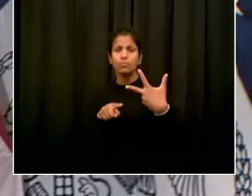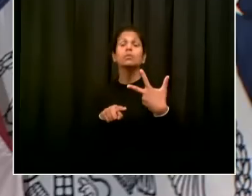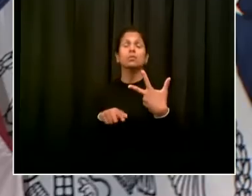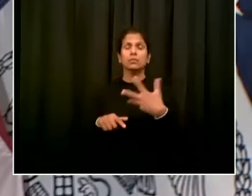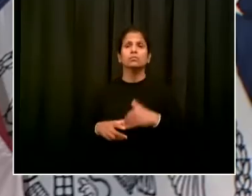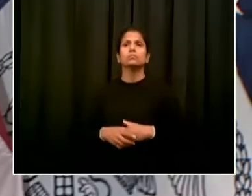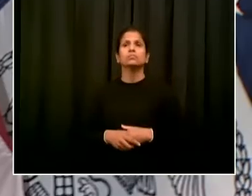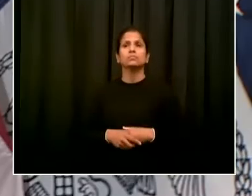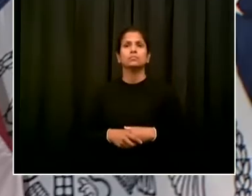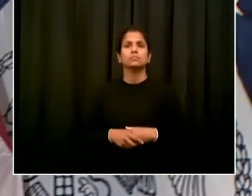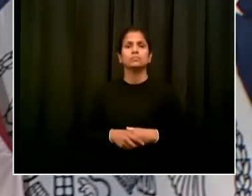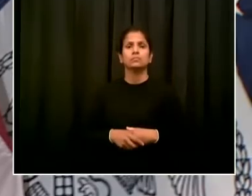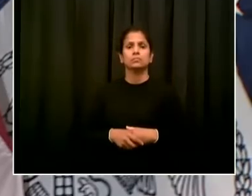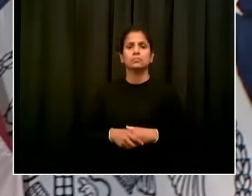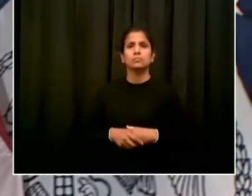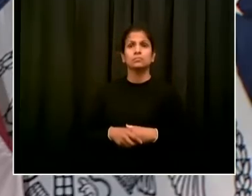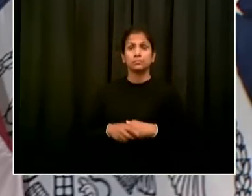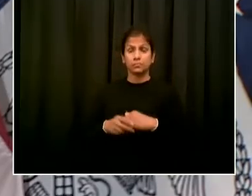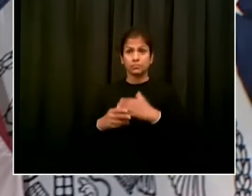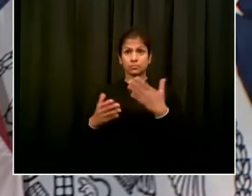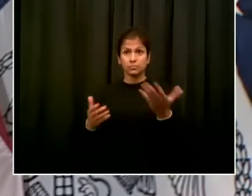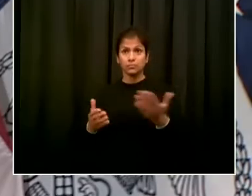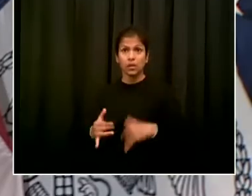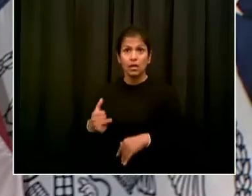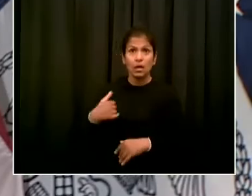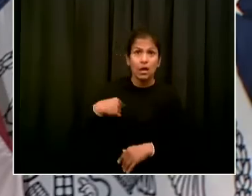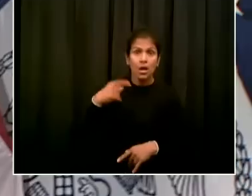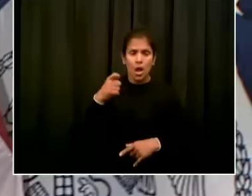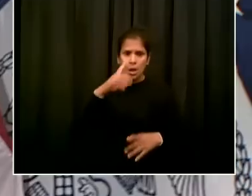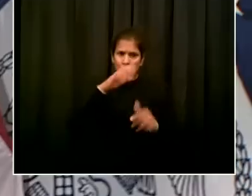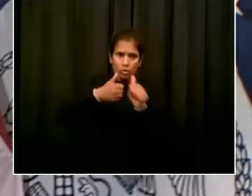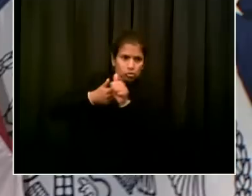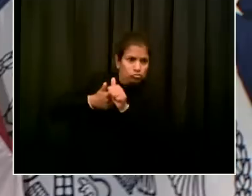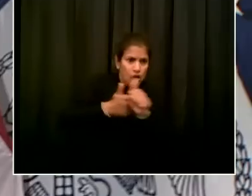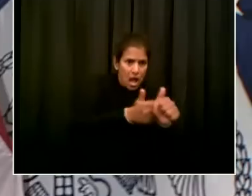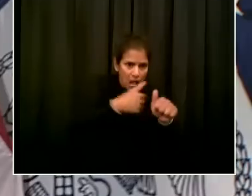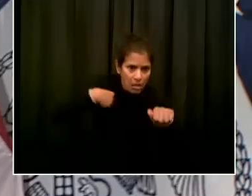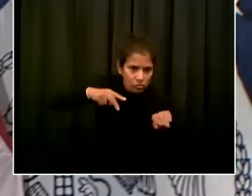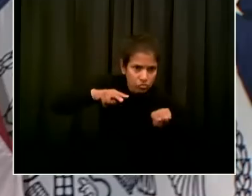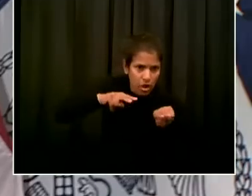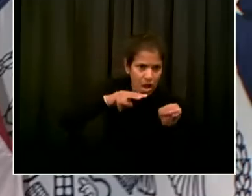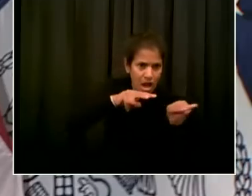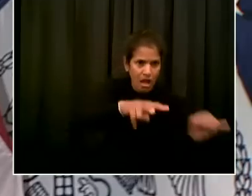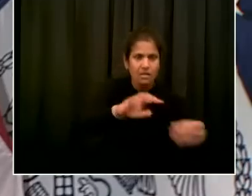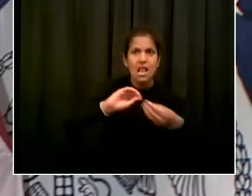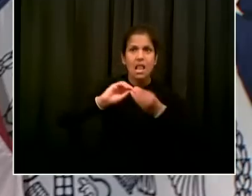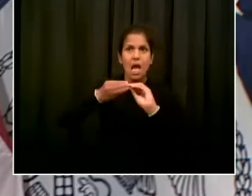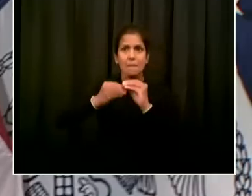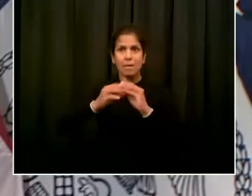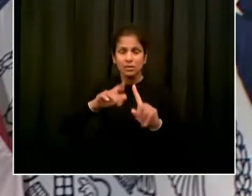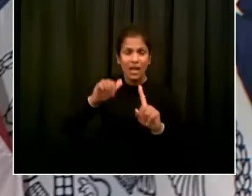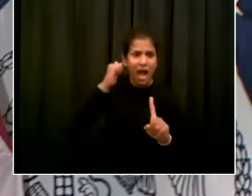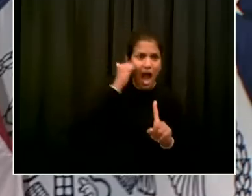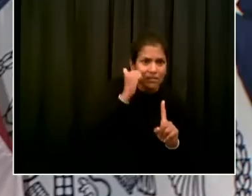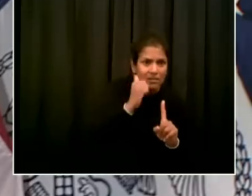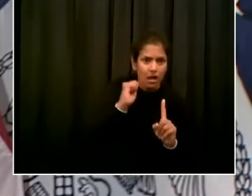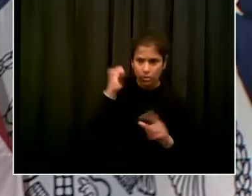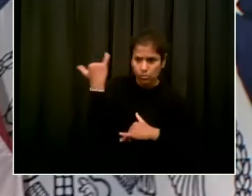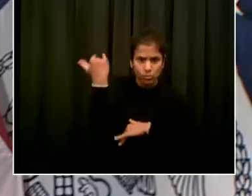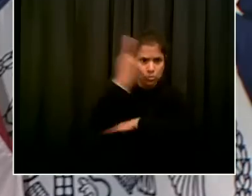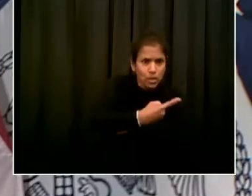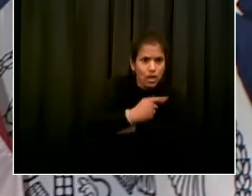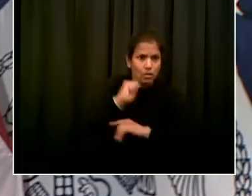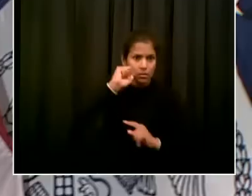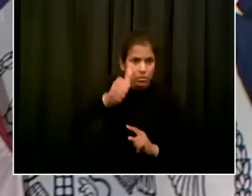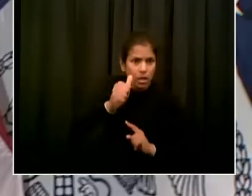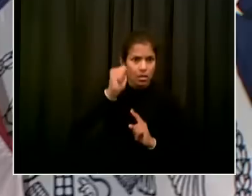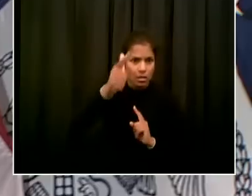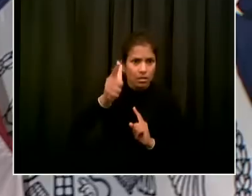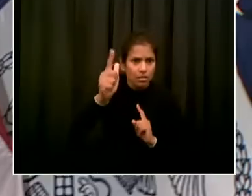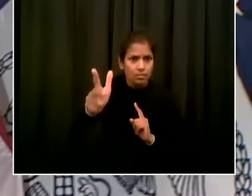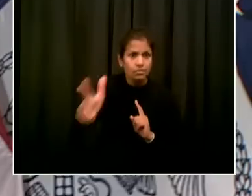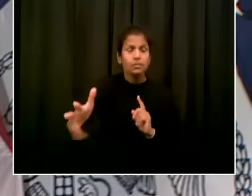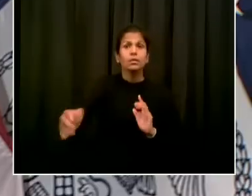WHAT YOU'VE SEEN IS A LITTLE